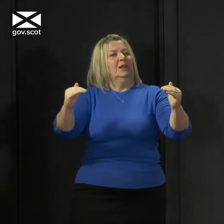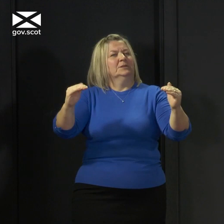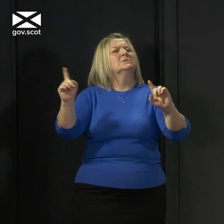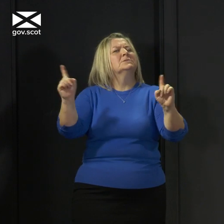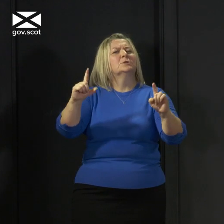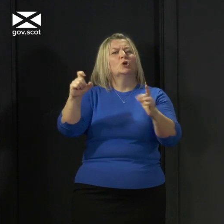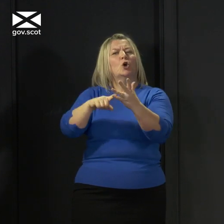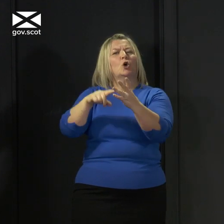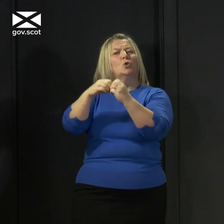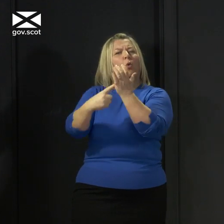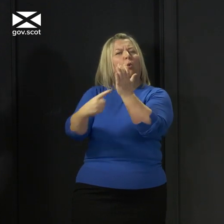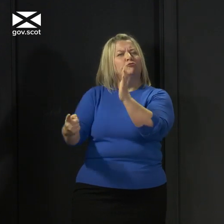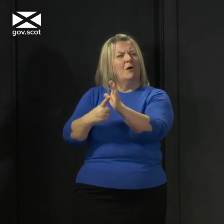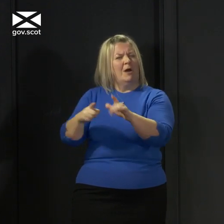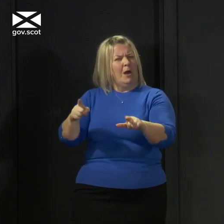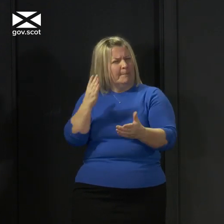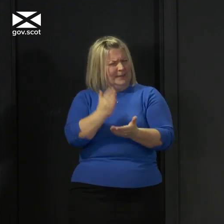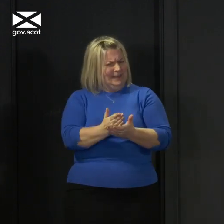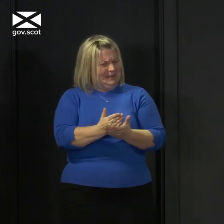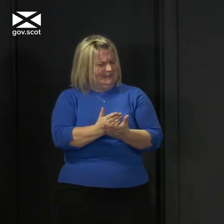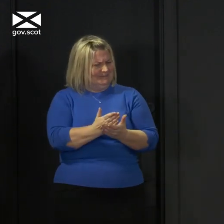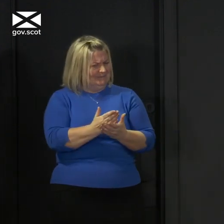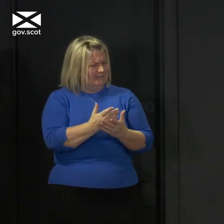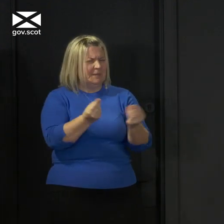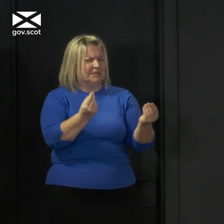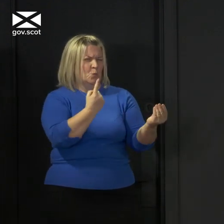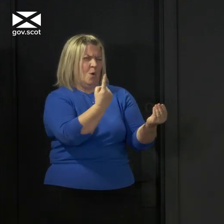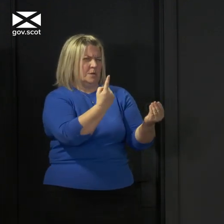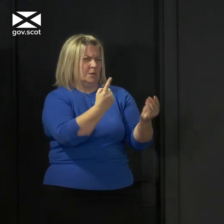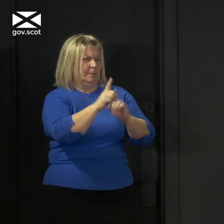when I was visiting the south of Scotland day after areas down there had